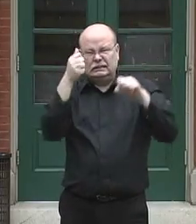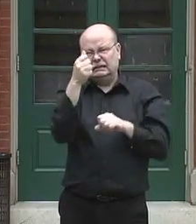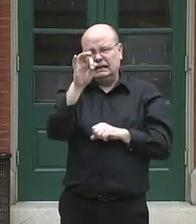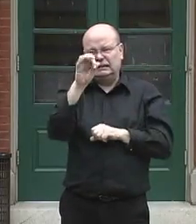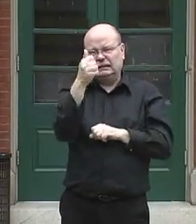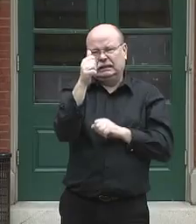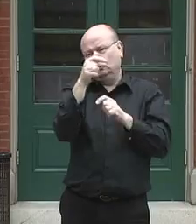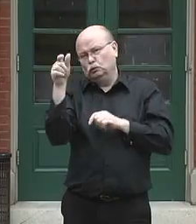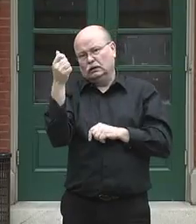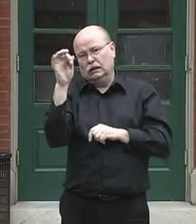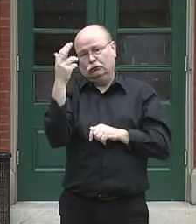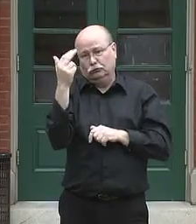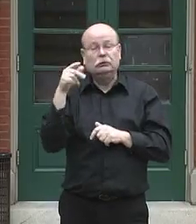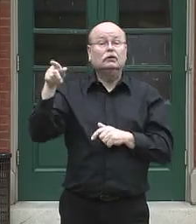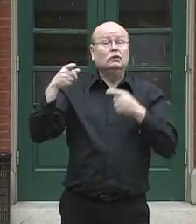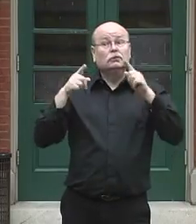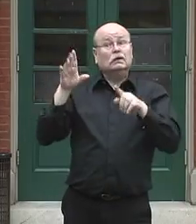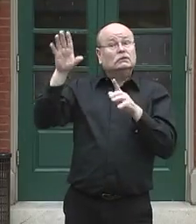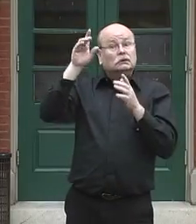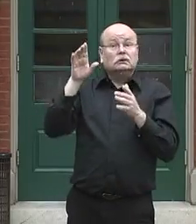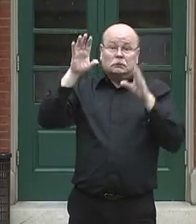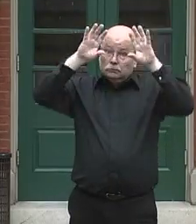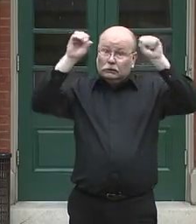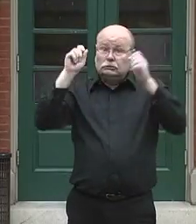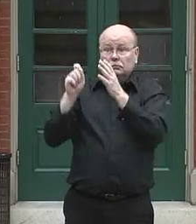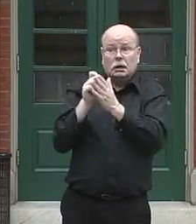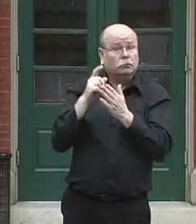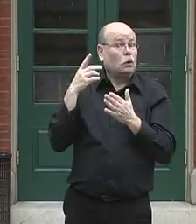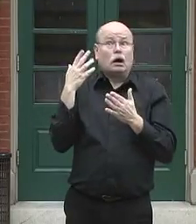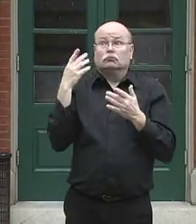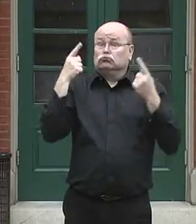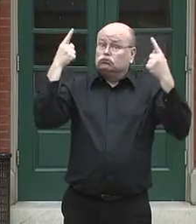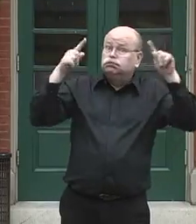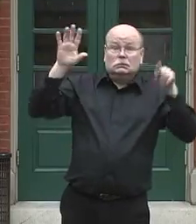serving as the NAD president from 1910 to 1913.